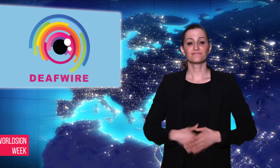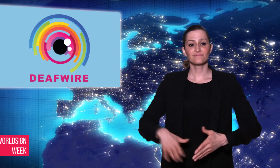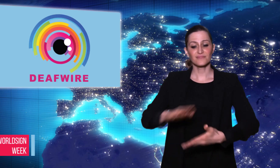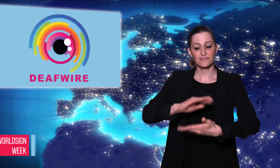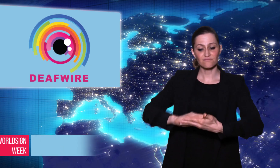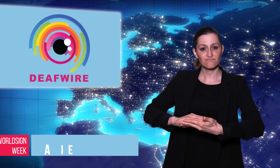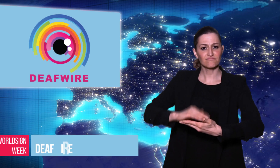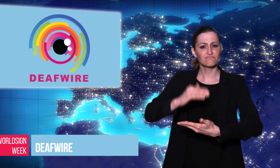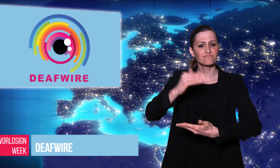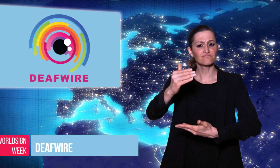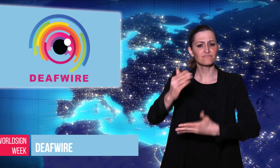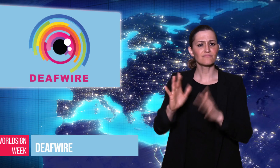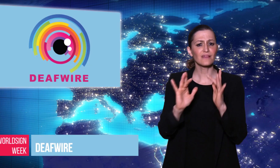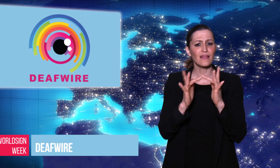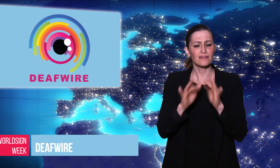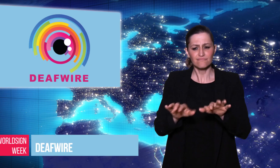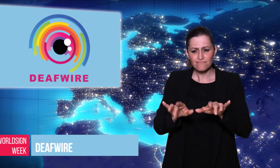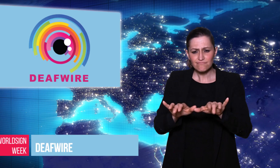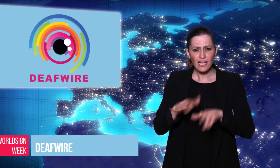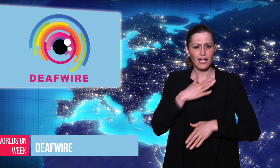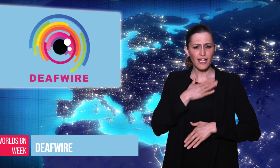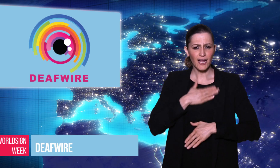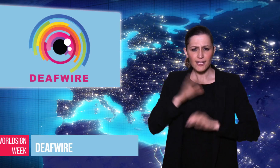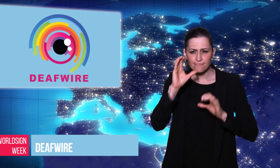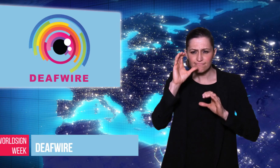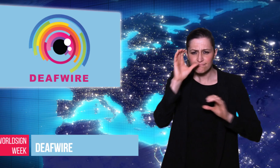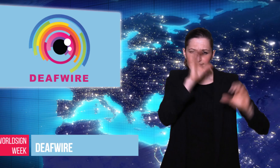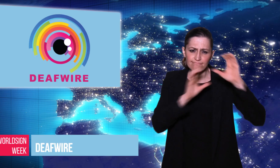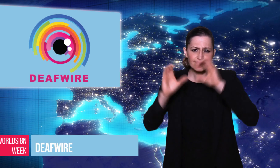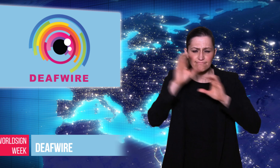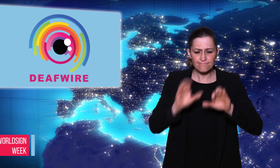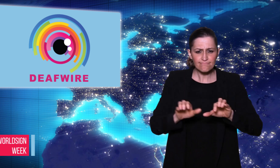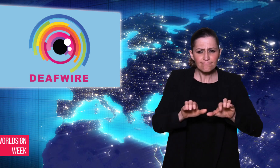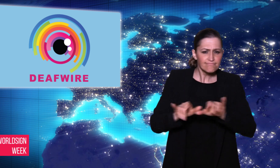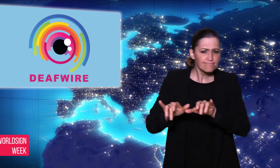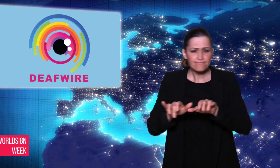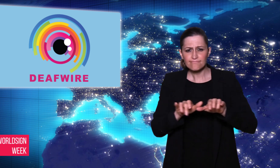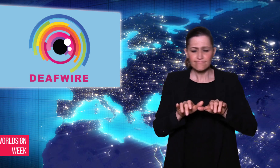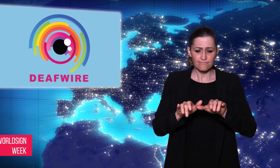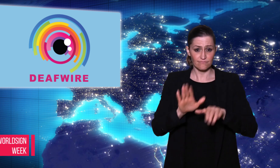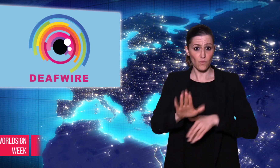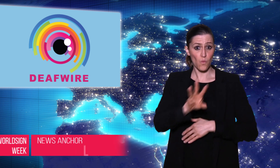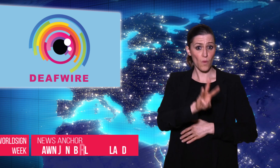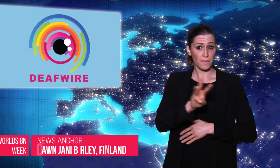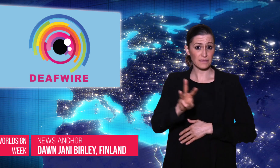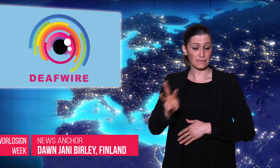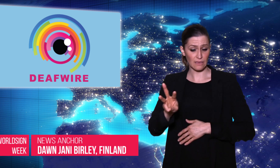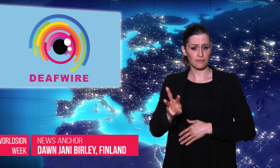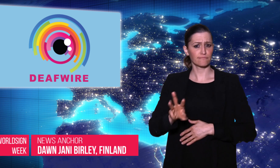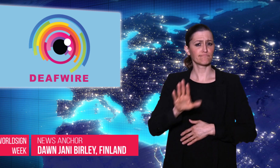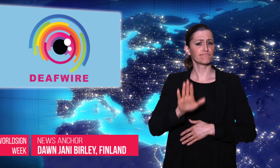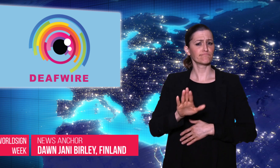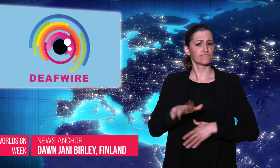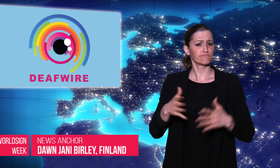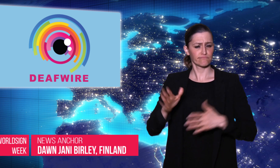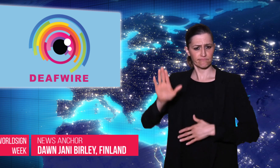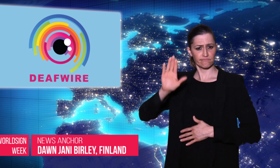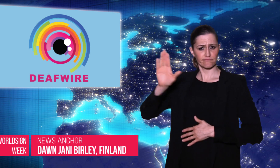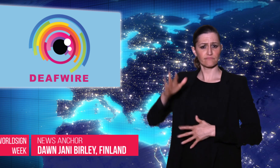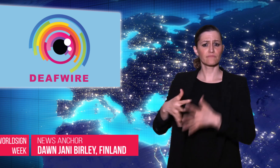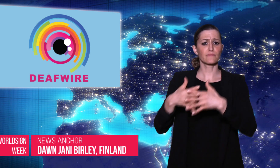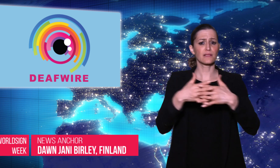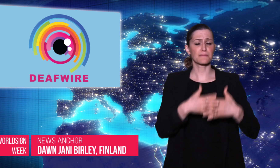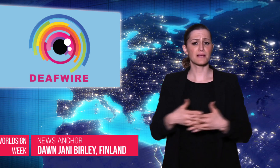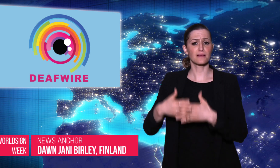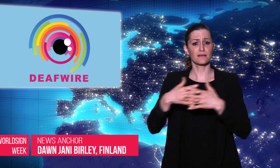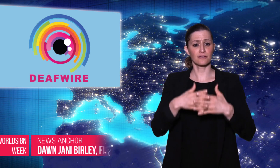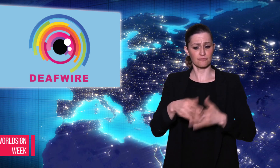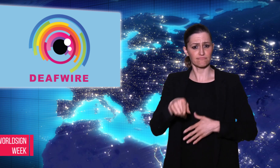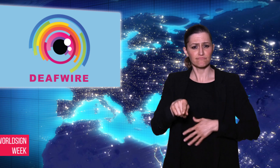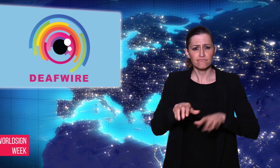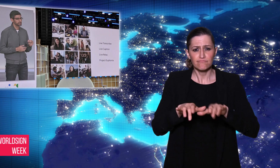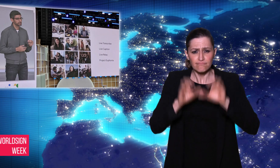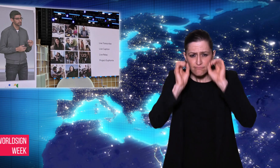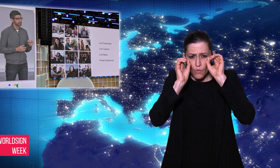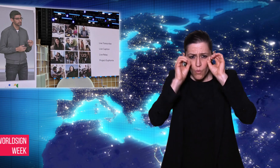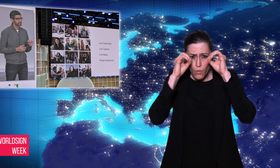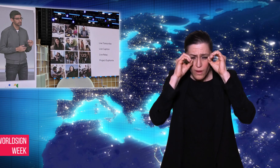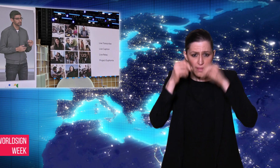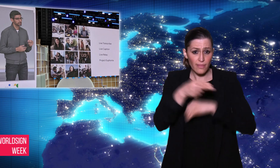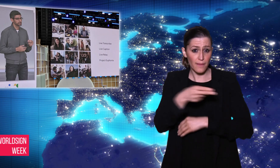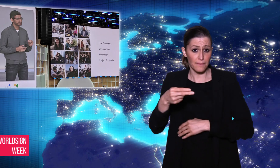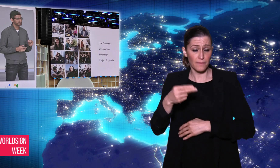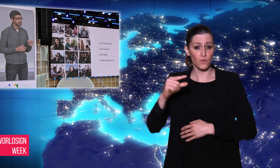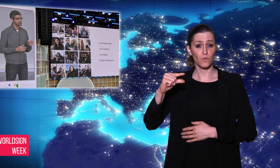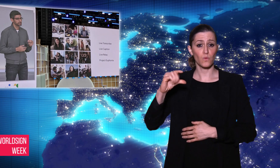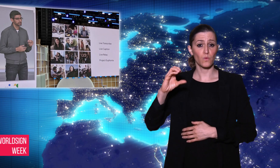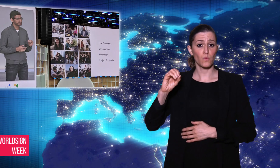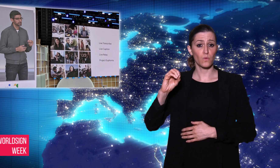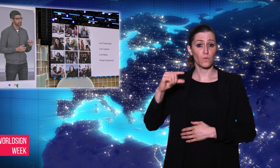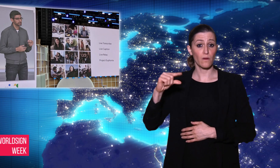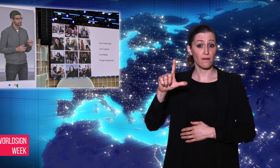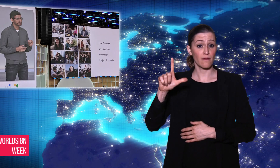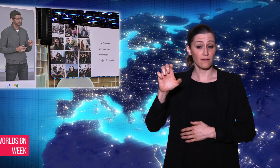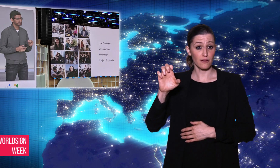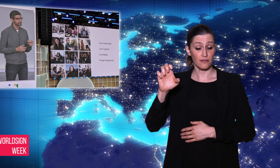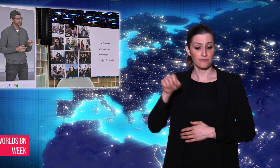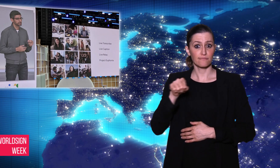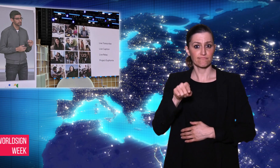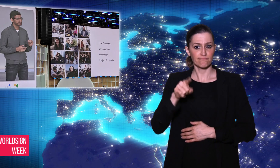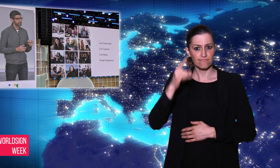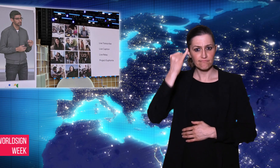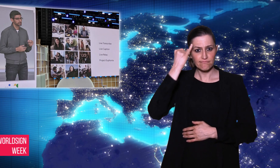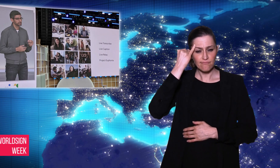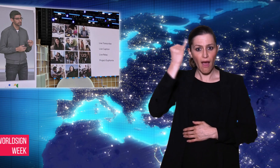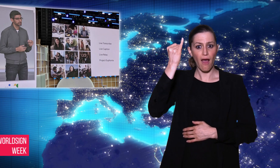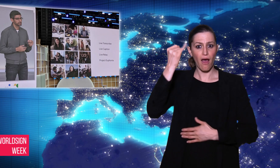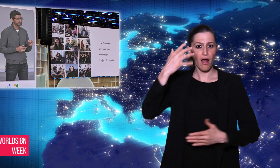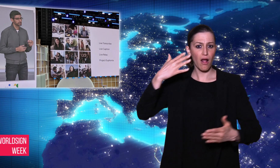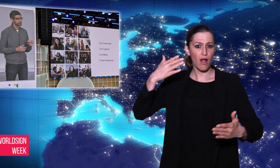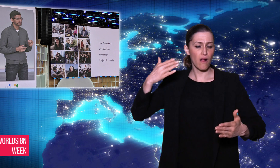Dawn: An internet search engine website based in the United States